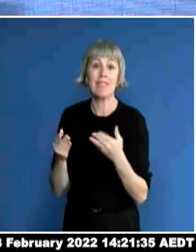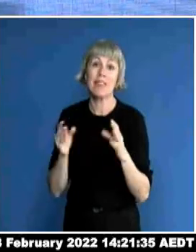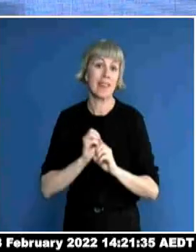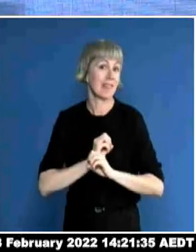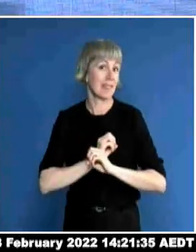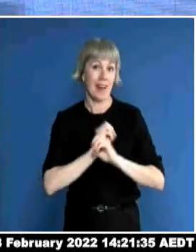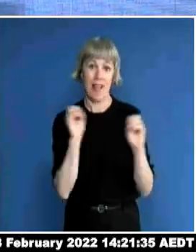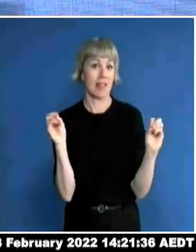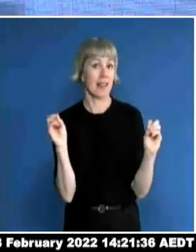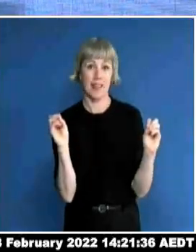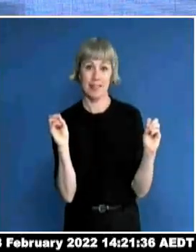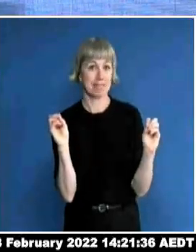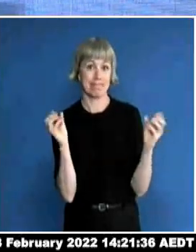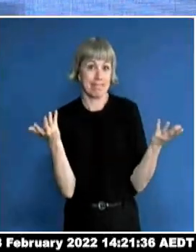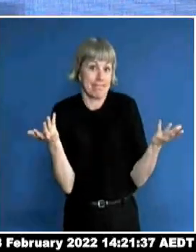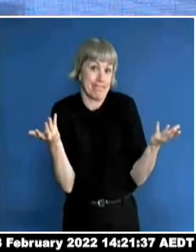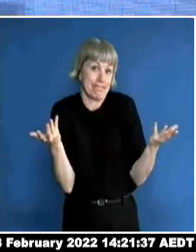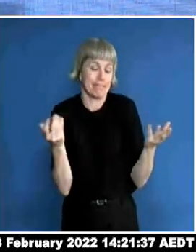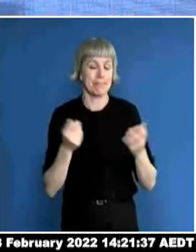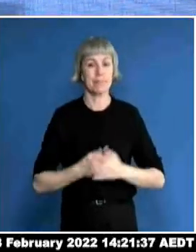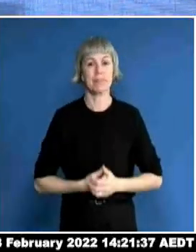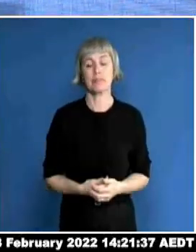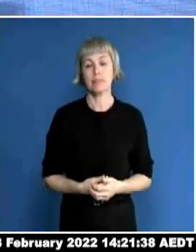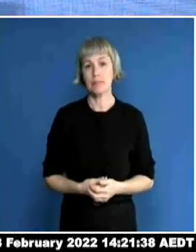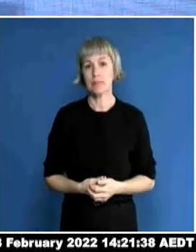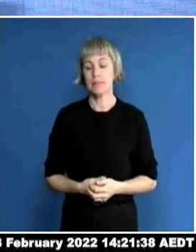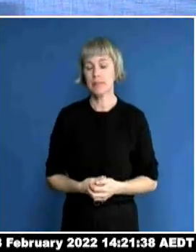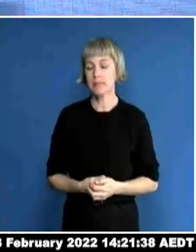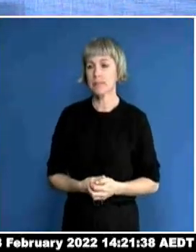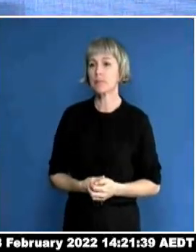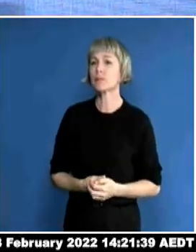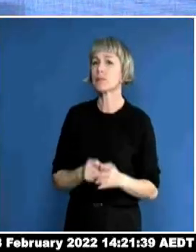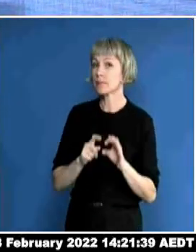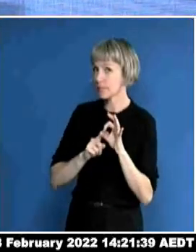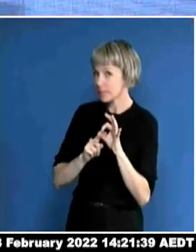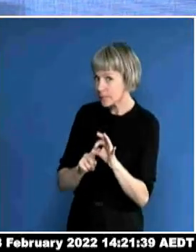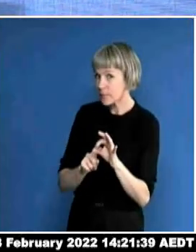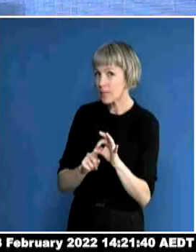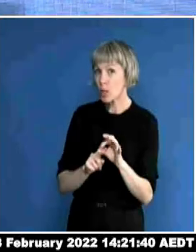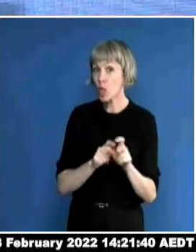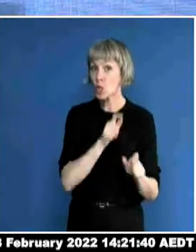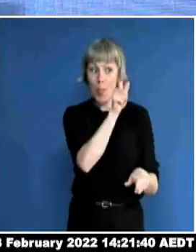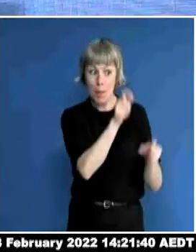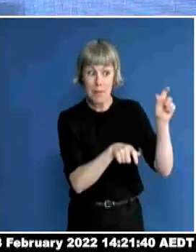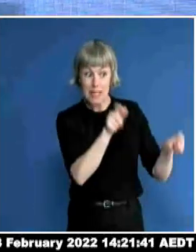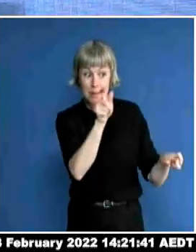So when the participants came in, they just came in to the office space and,